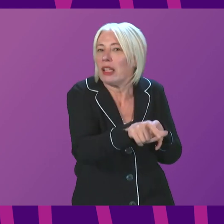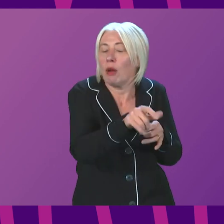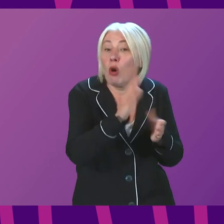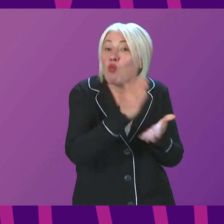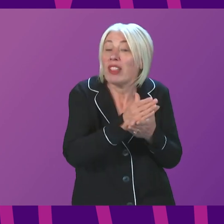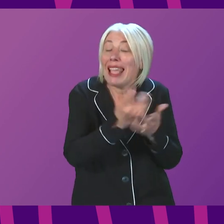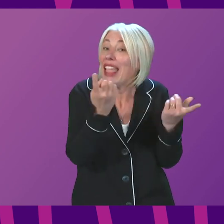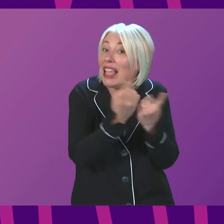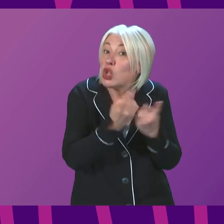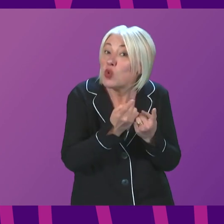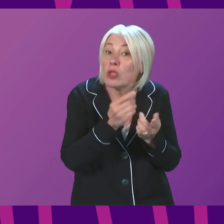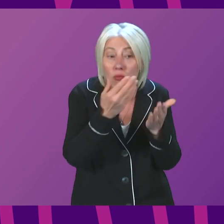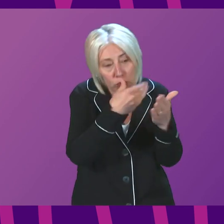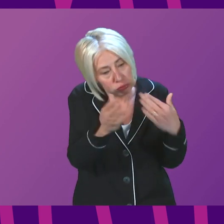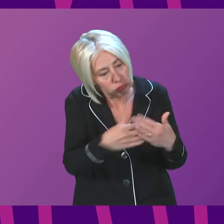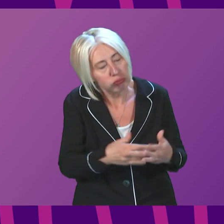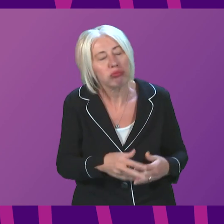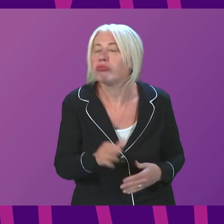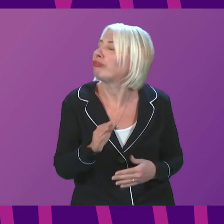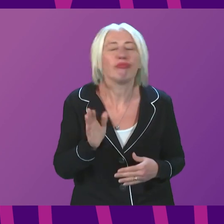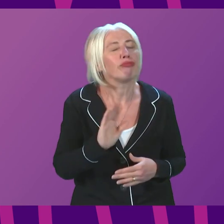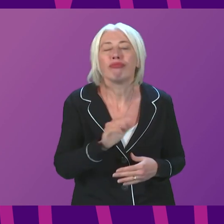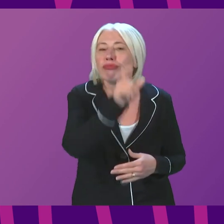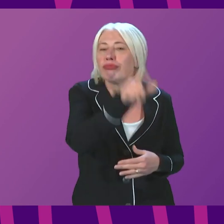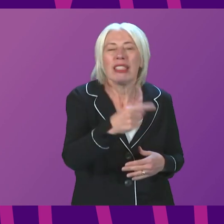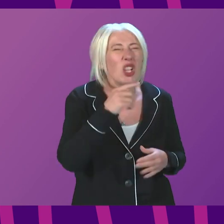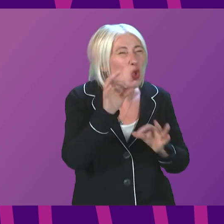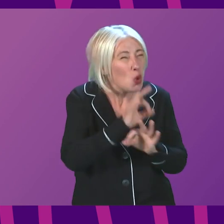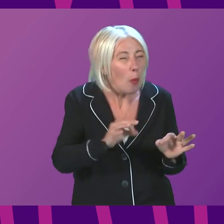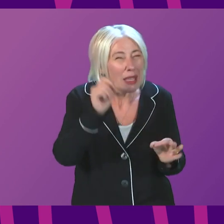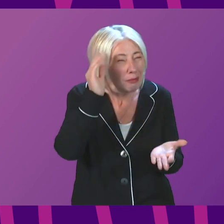He added that nobody can really seriously believe that the SNP will make improvements